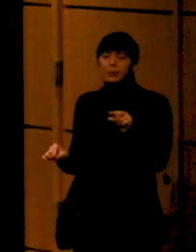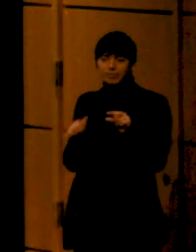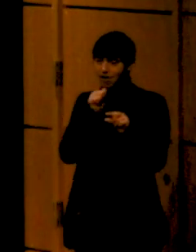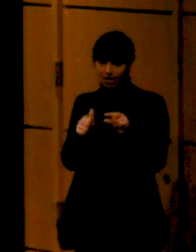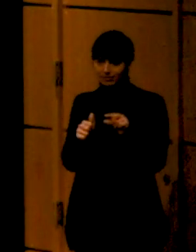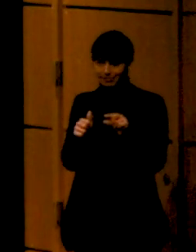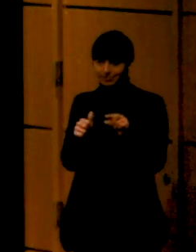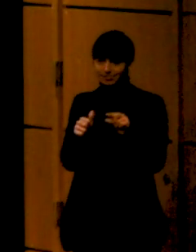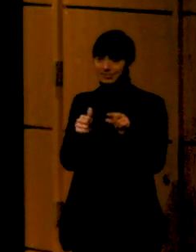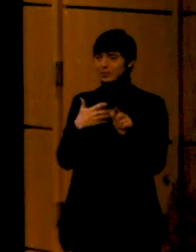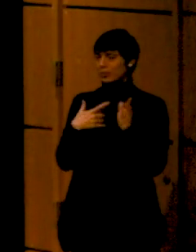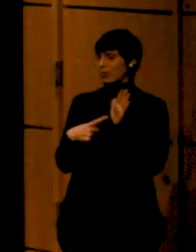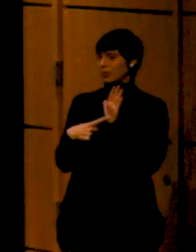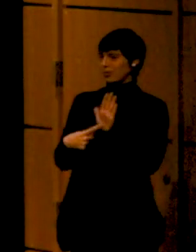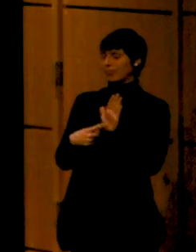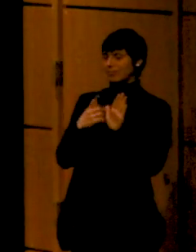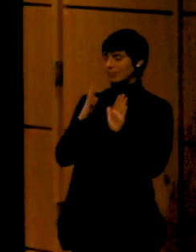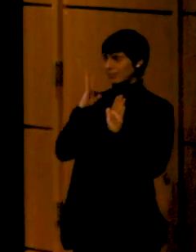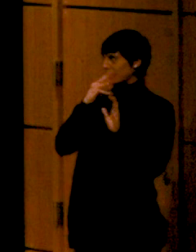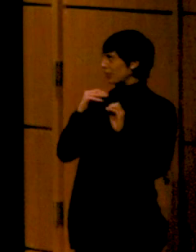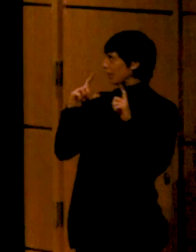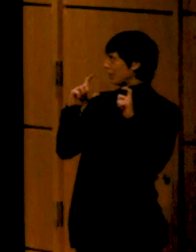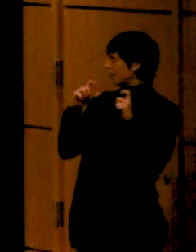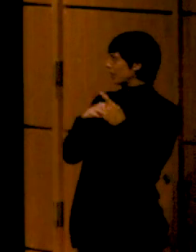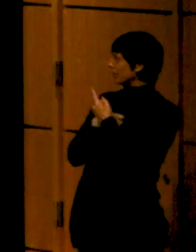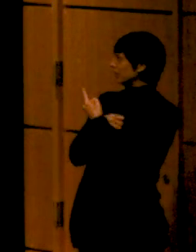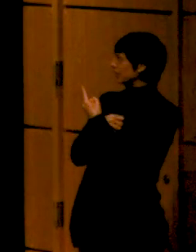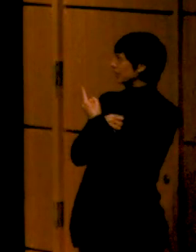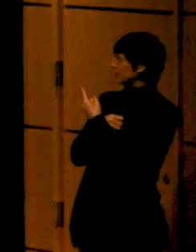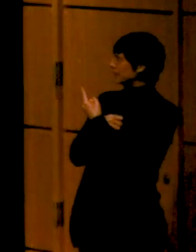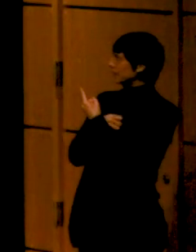wonderful shot by Buzzy Sullivan, a young photographer who's picked up the mantle from